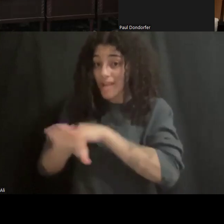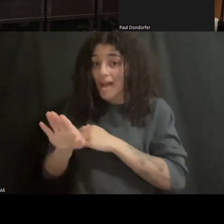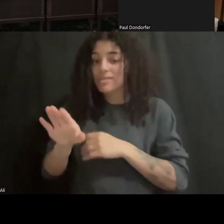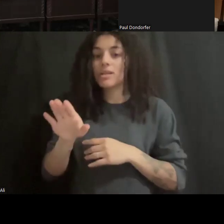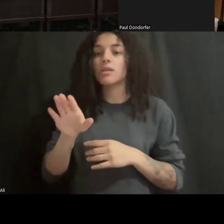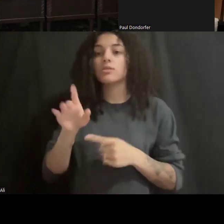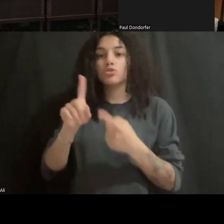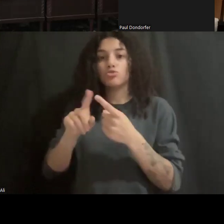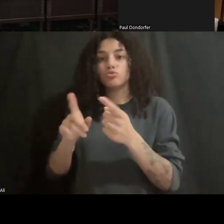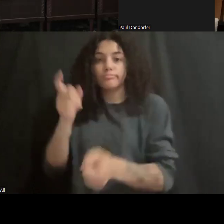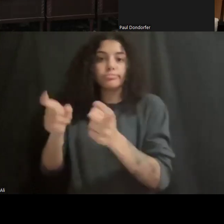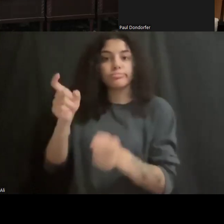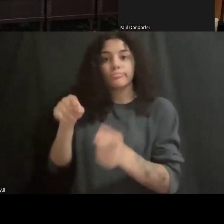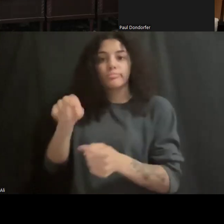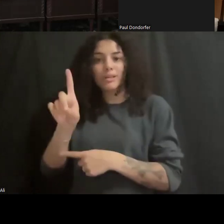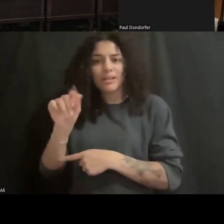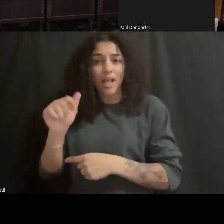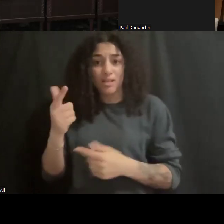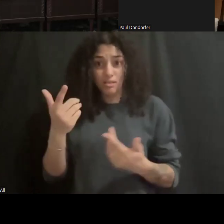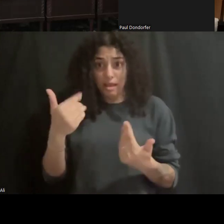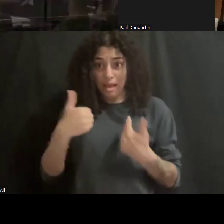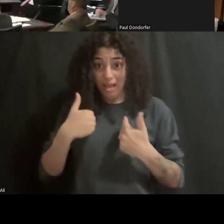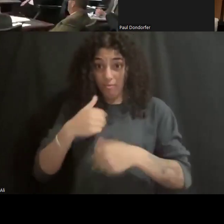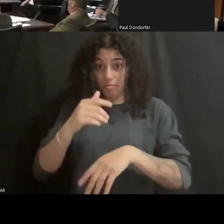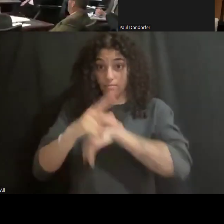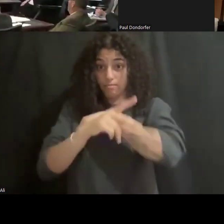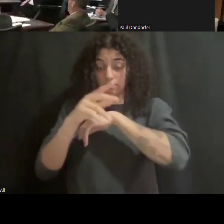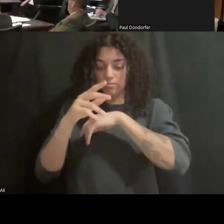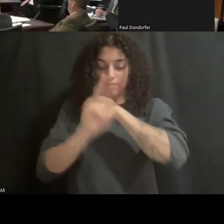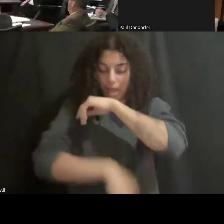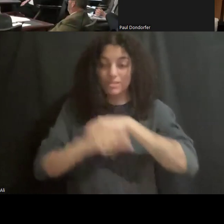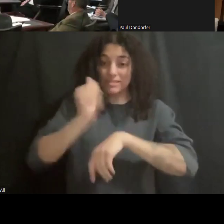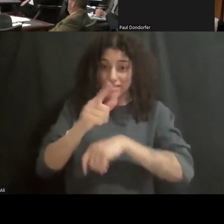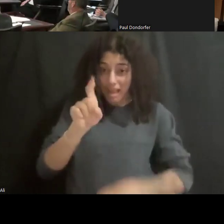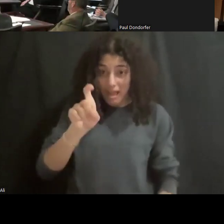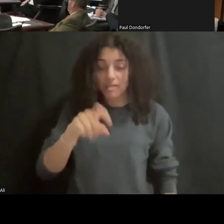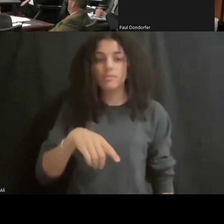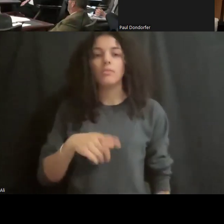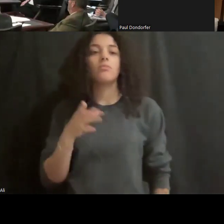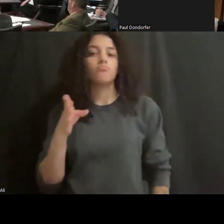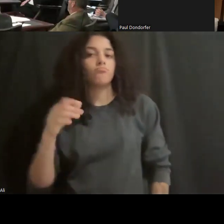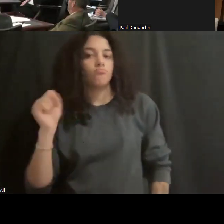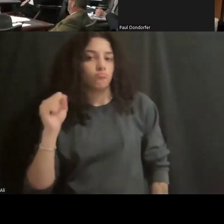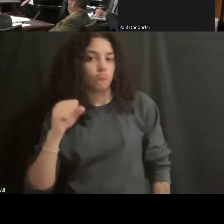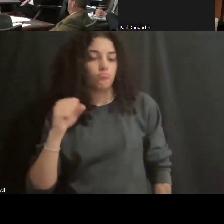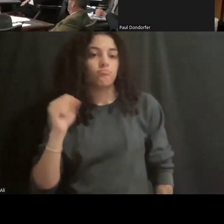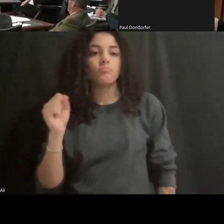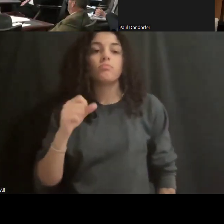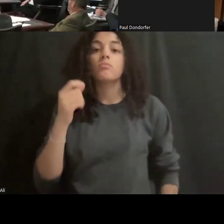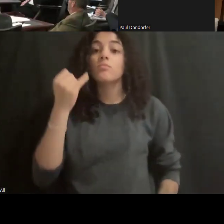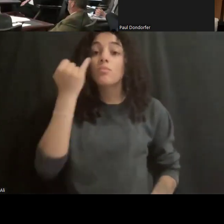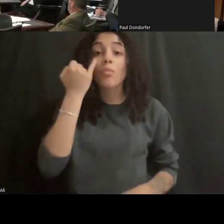that are in place through you Madam President Yes there are any violation of a sheriff's office